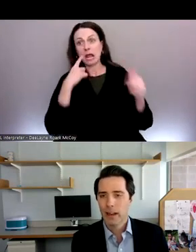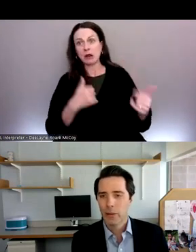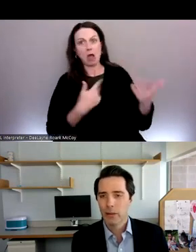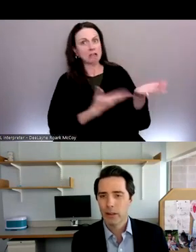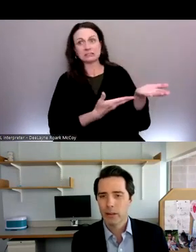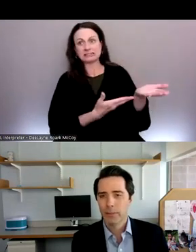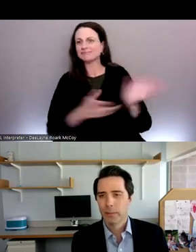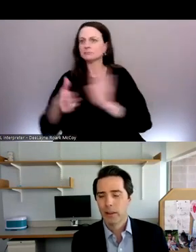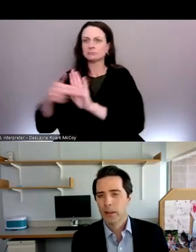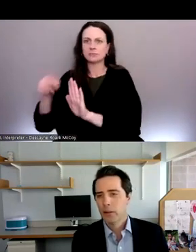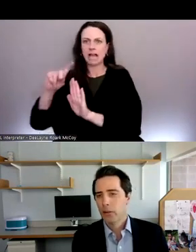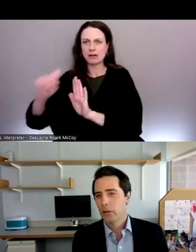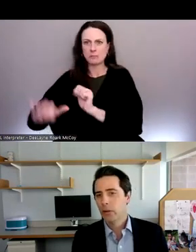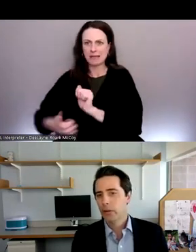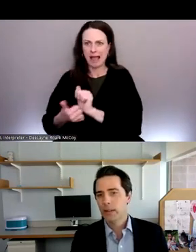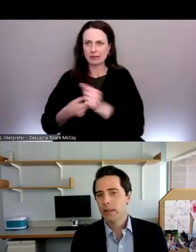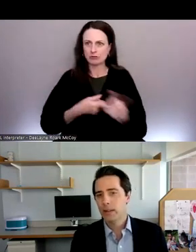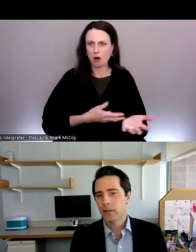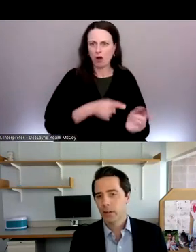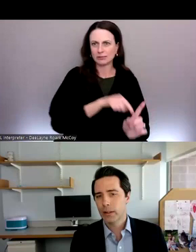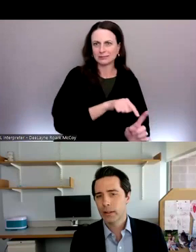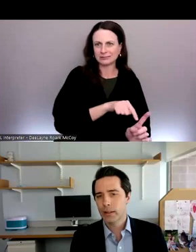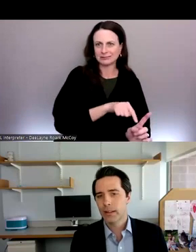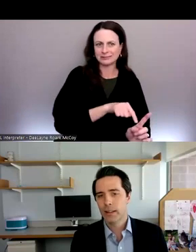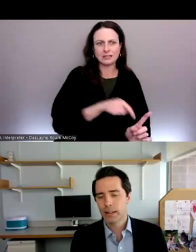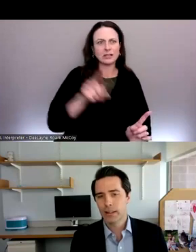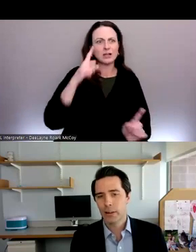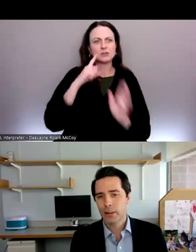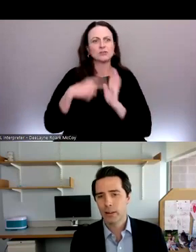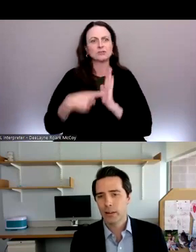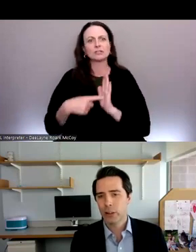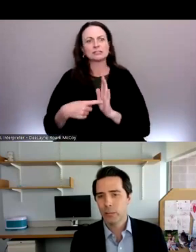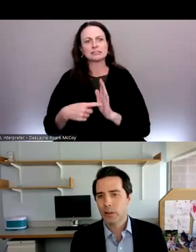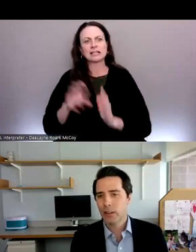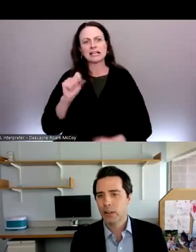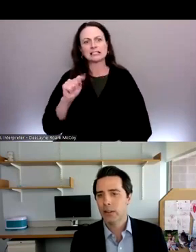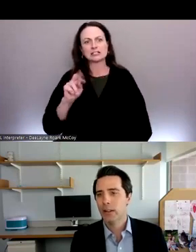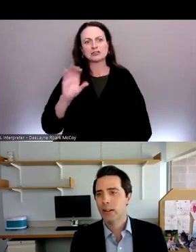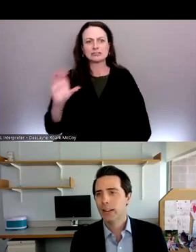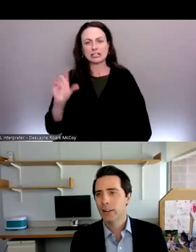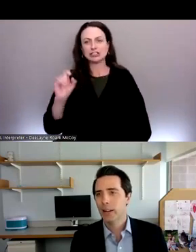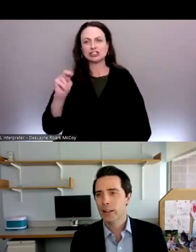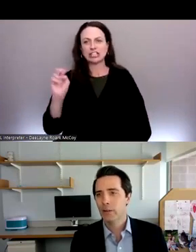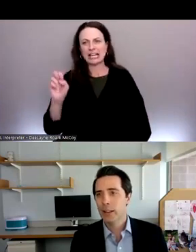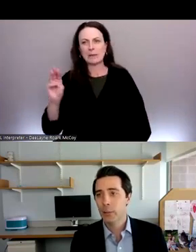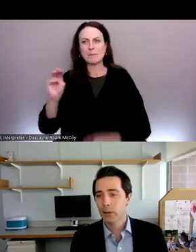a diagnosis so this is for instance the stereocell